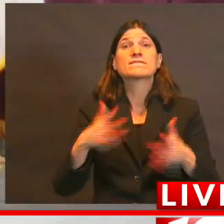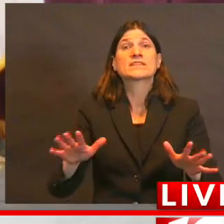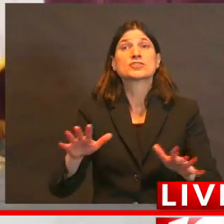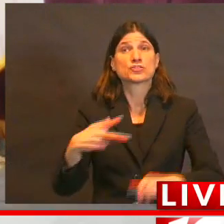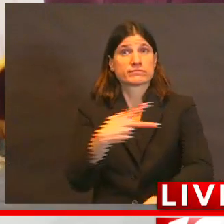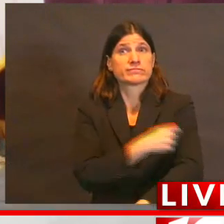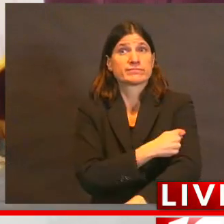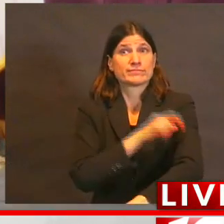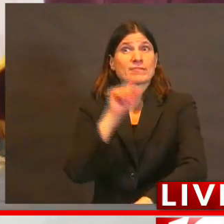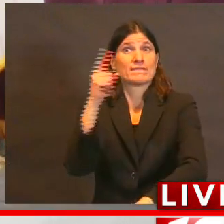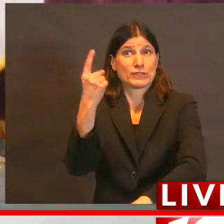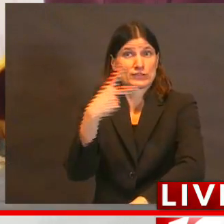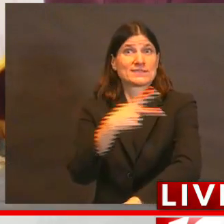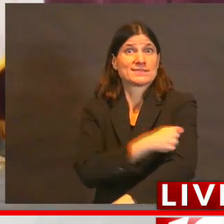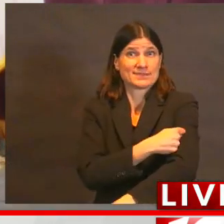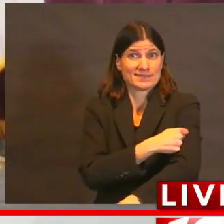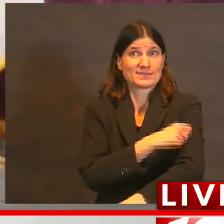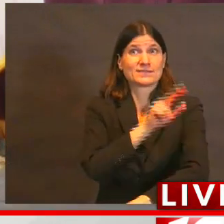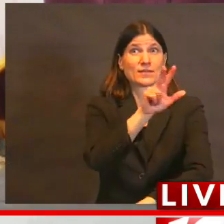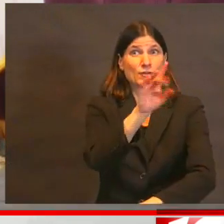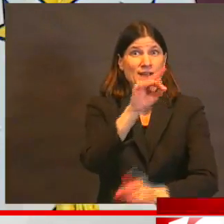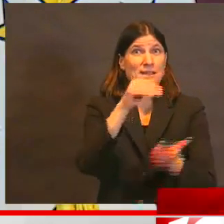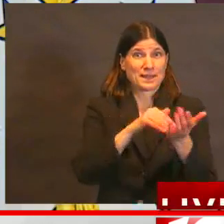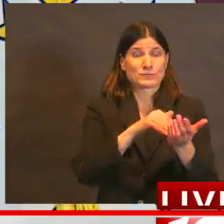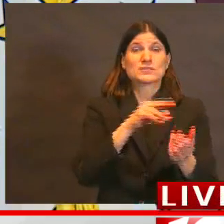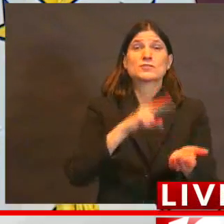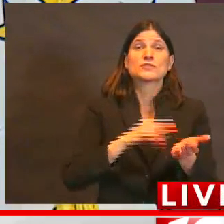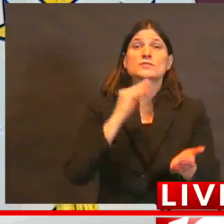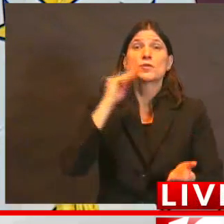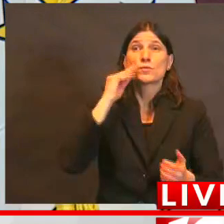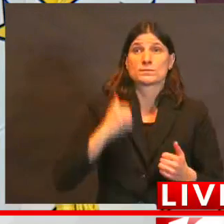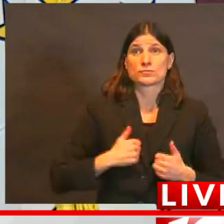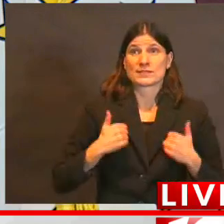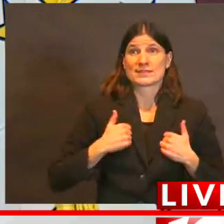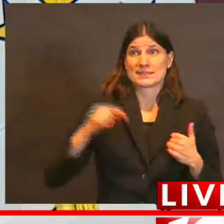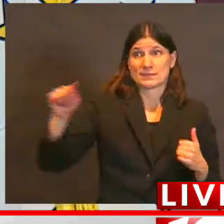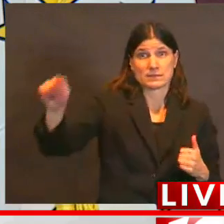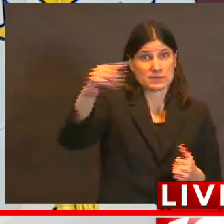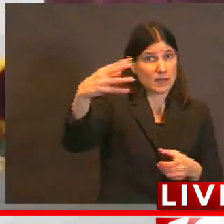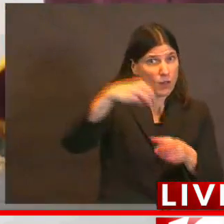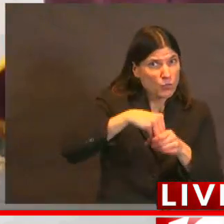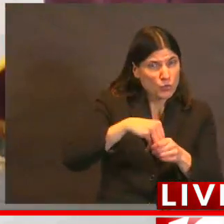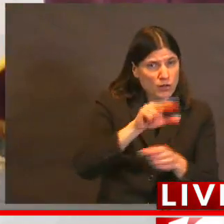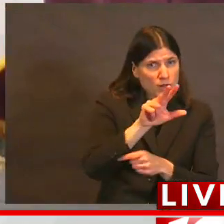HAD MANY OF THE 38,000 THAT HAVE SEEN AT LEAST AT ALREADY. RESIDENTS COUNTED IN